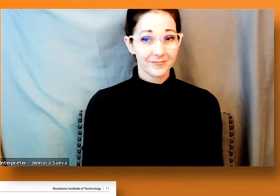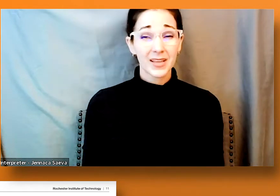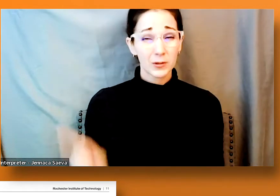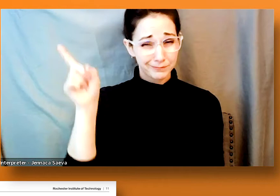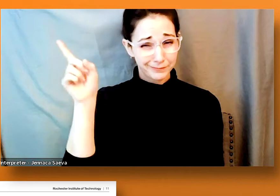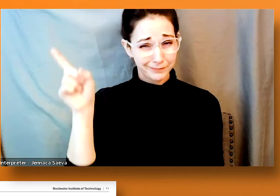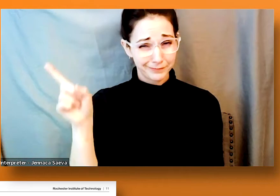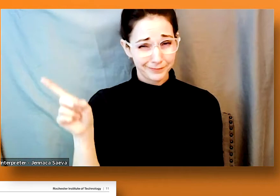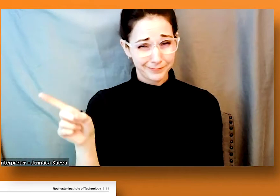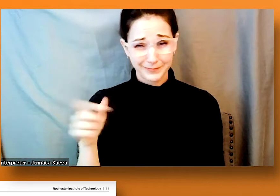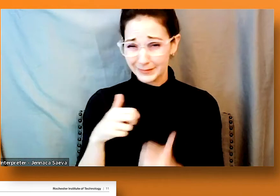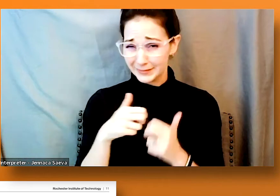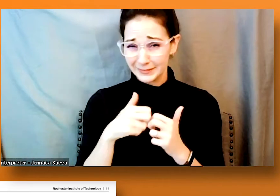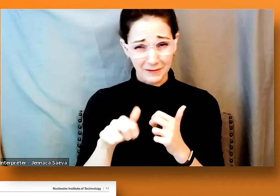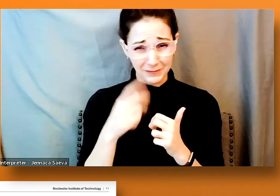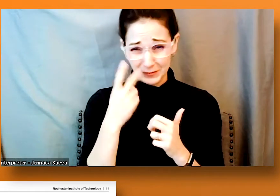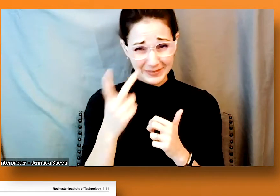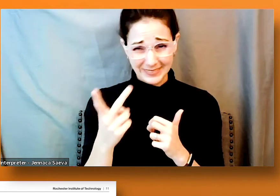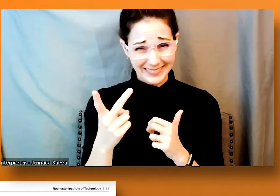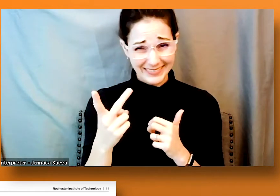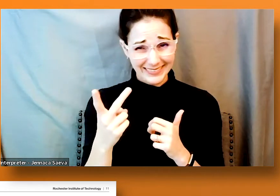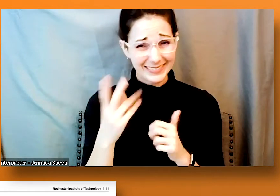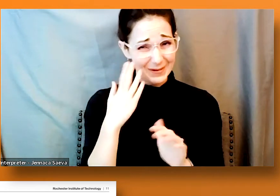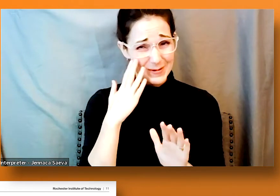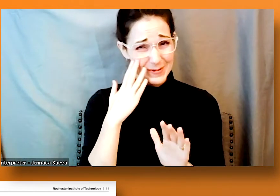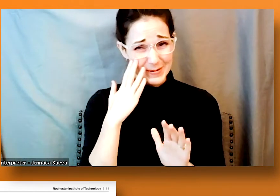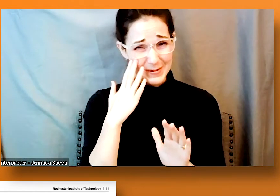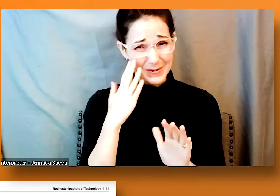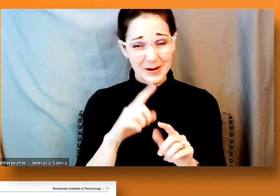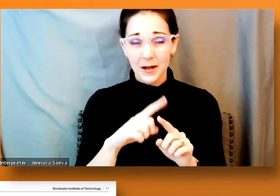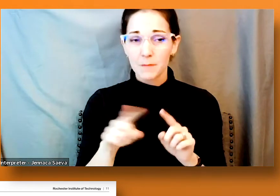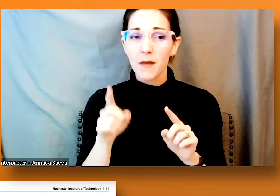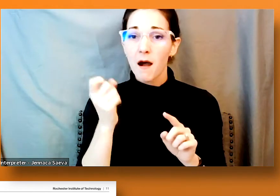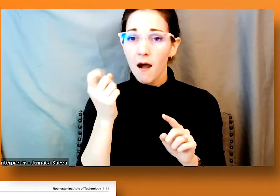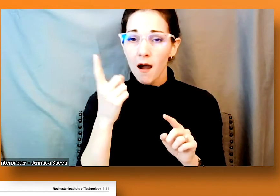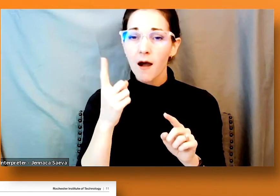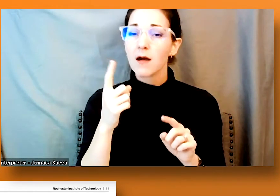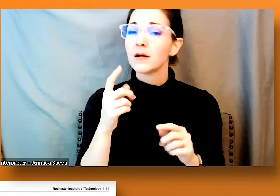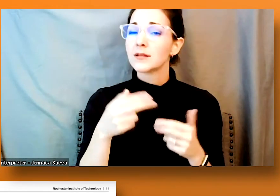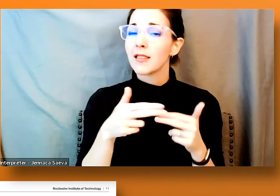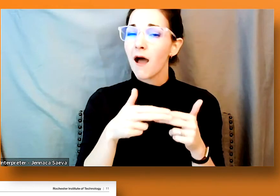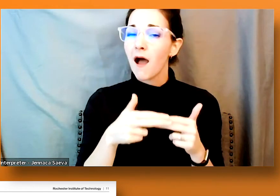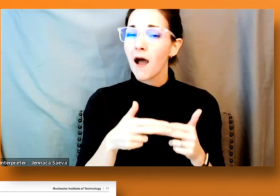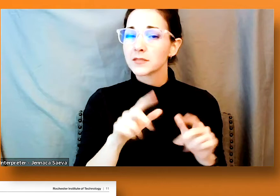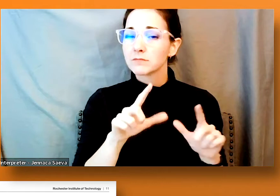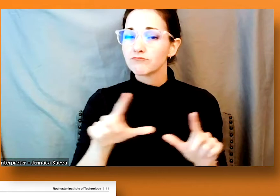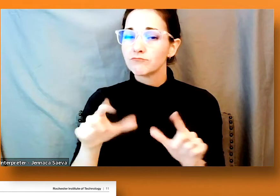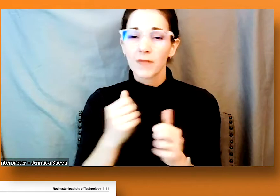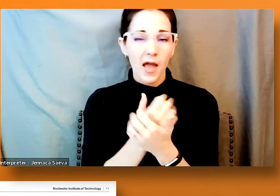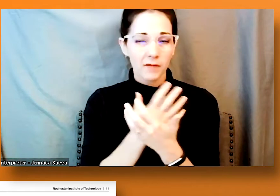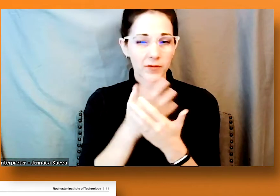This is going to be very difficult to see, but when we send you--we'll be sending you all the slides,